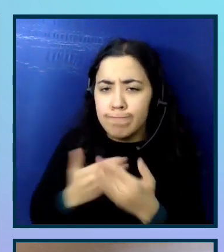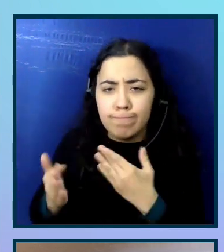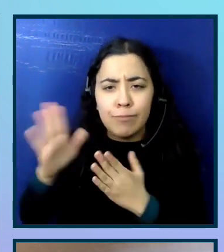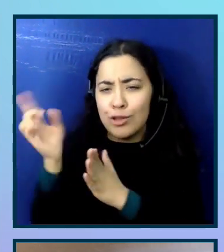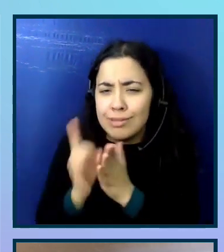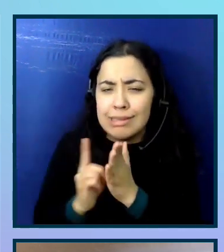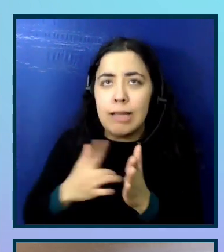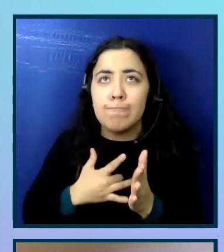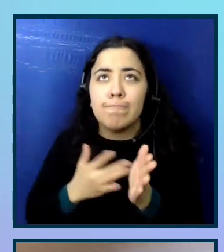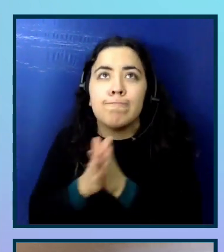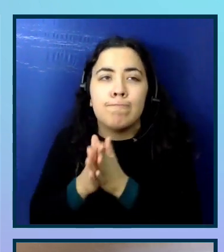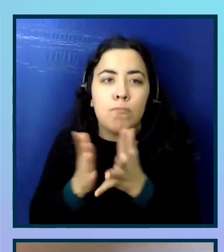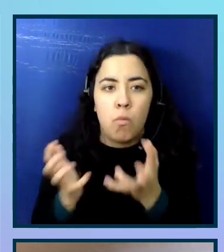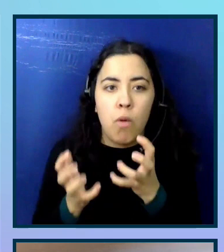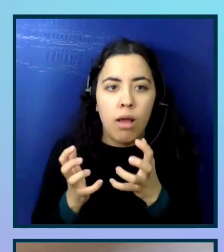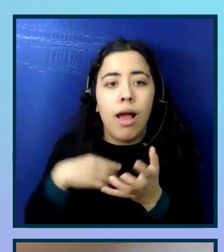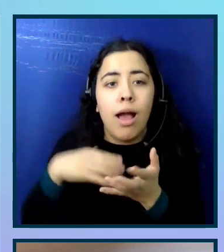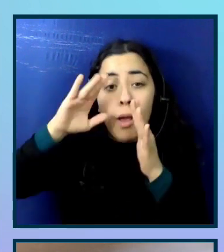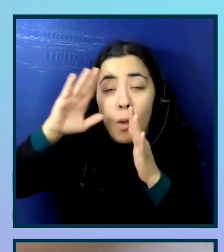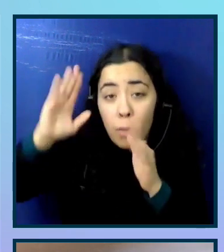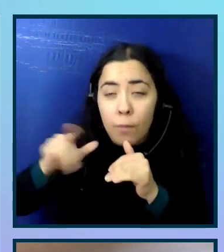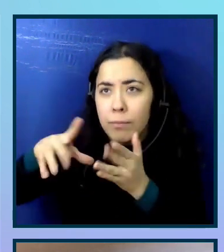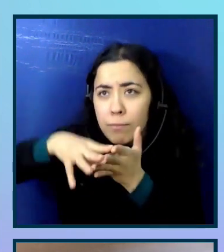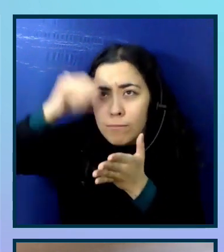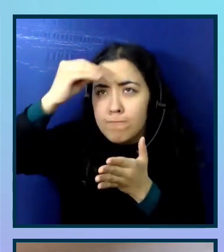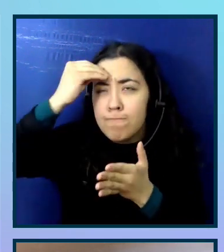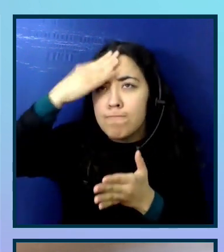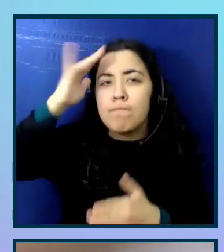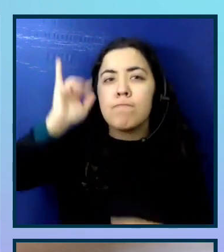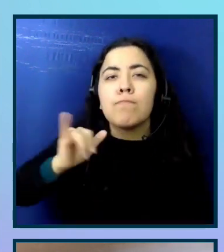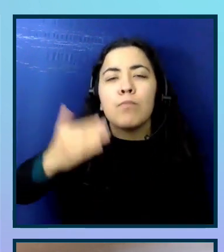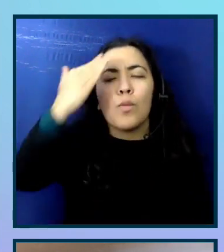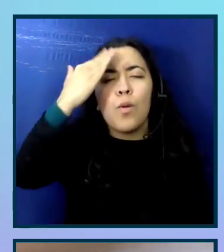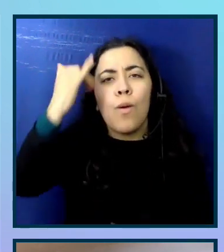learn why accessibility is important for all design solutions.